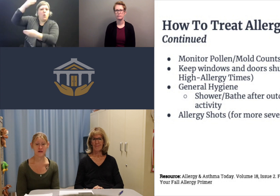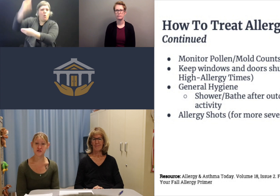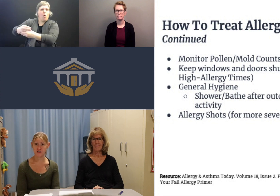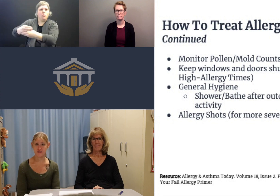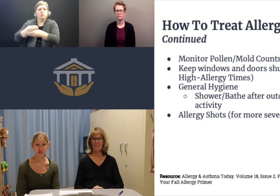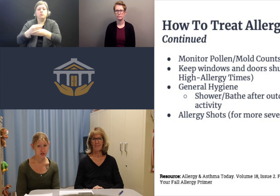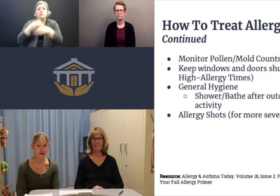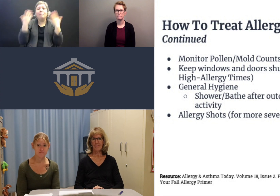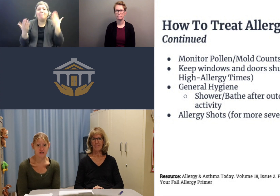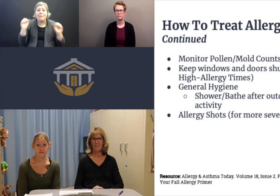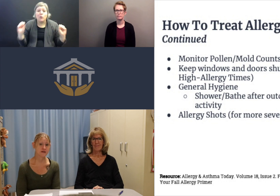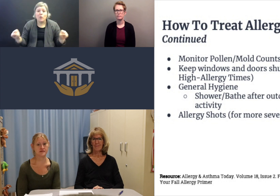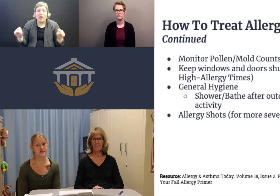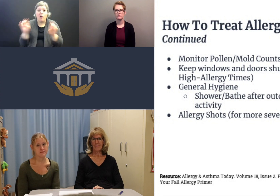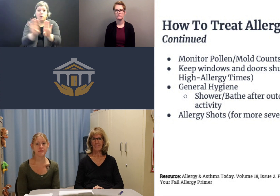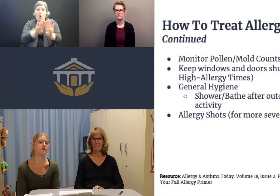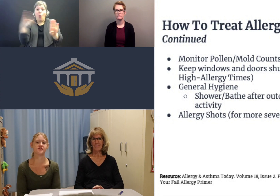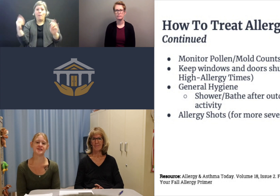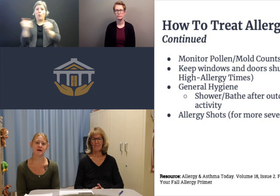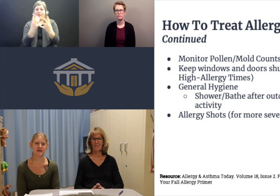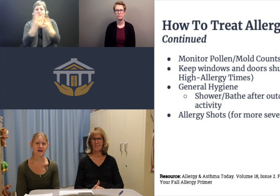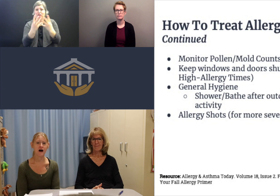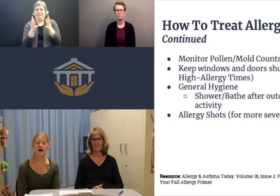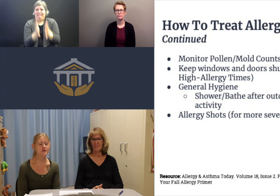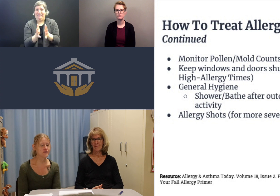you have a screen that's shut. But just keep them closed for the time being. Of course,